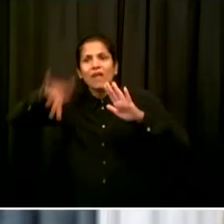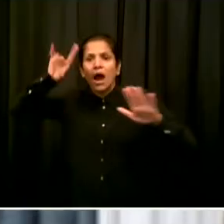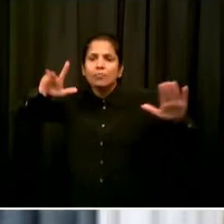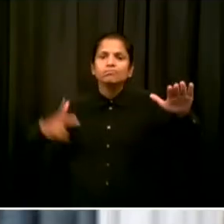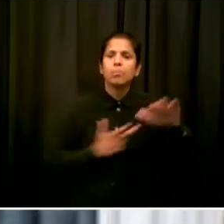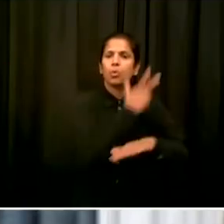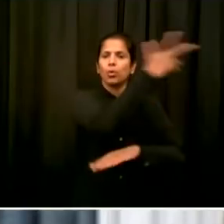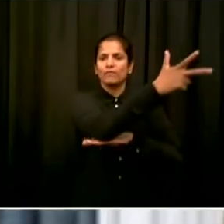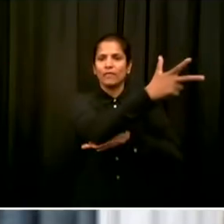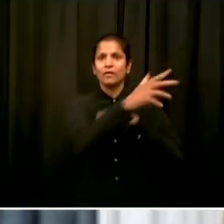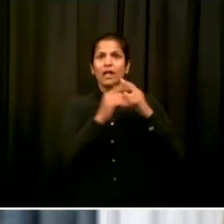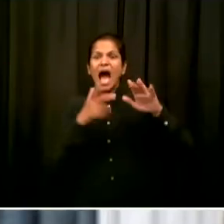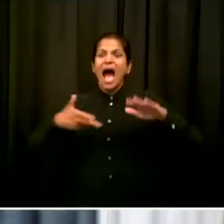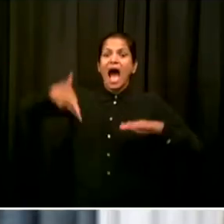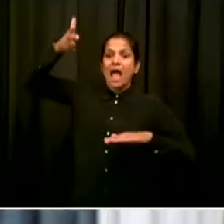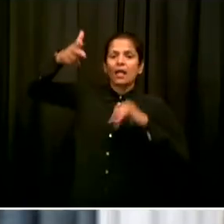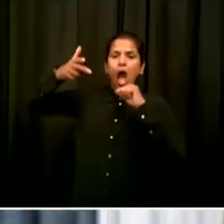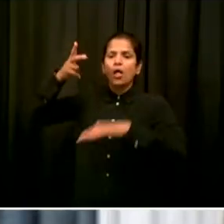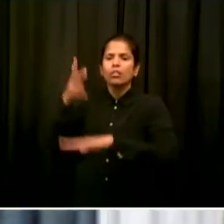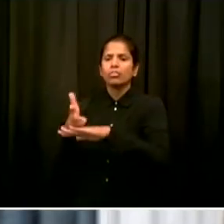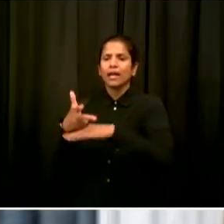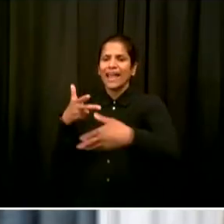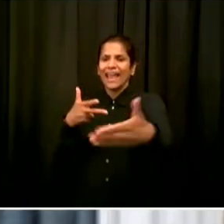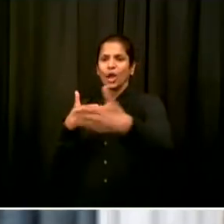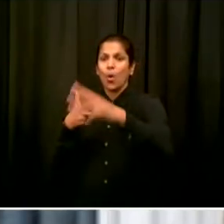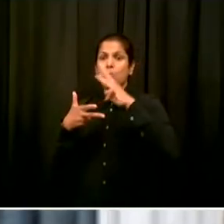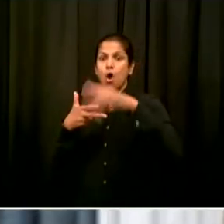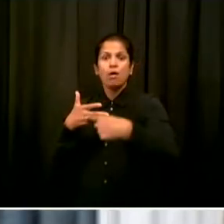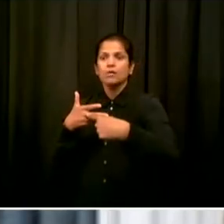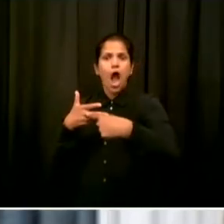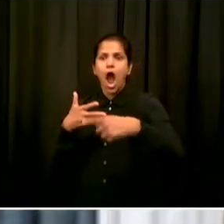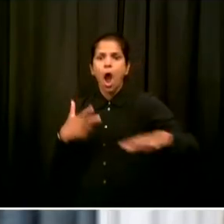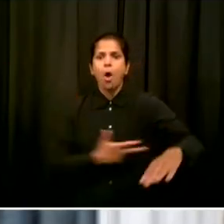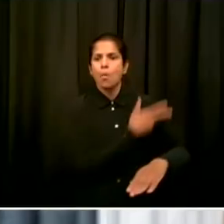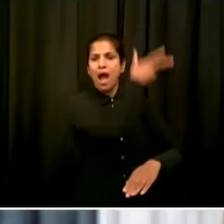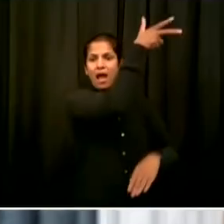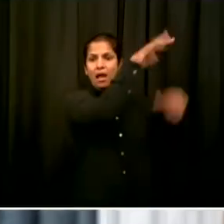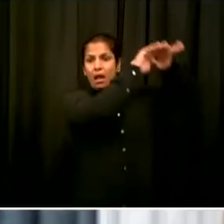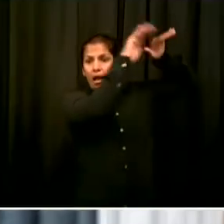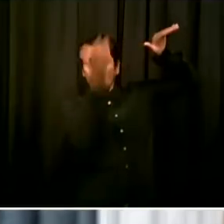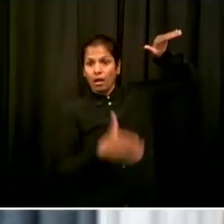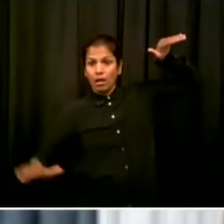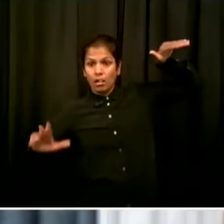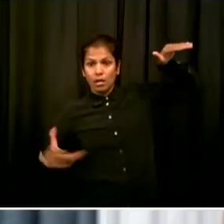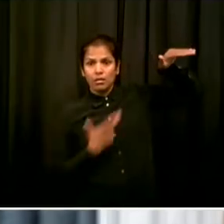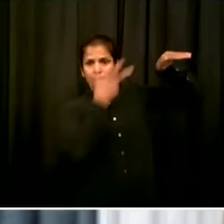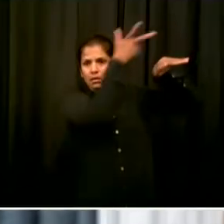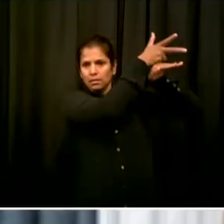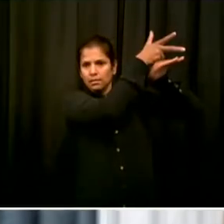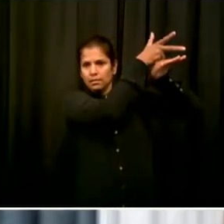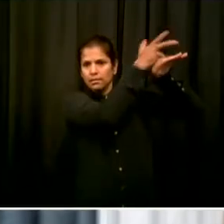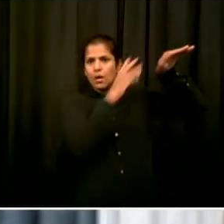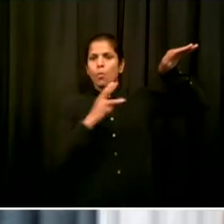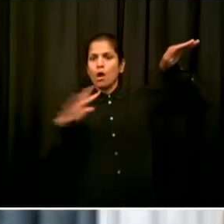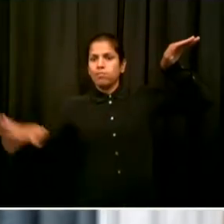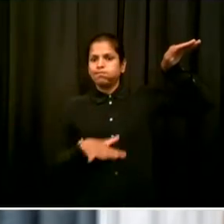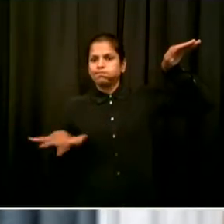THIS AREA ARE REMIENDD TOMOVE THEIR VEHICLES INTO HIGHER GROUND AND NEVER